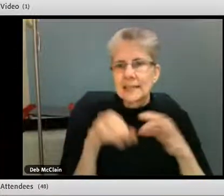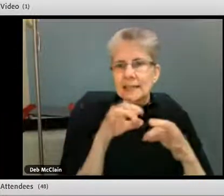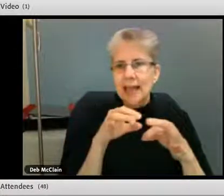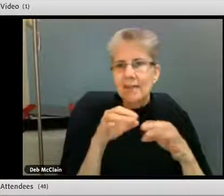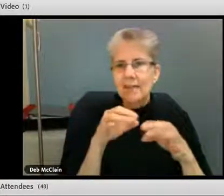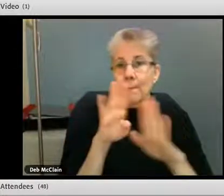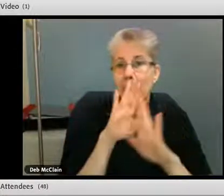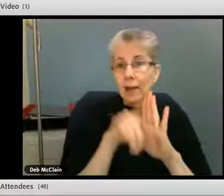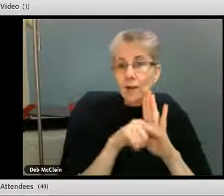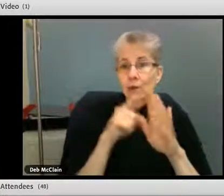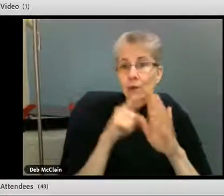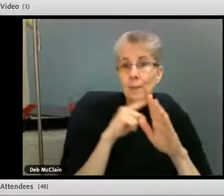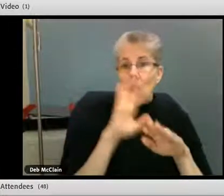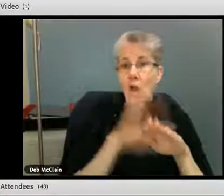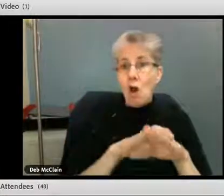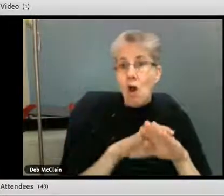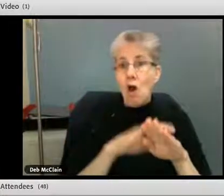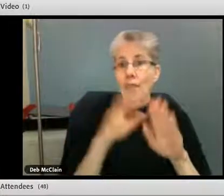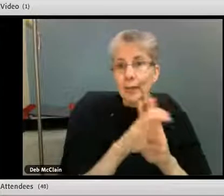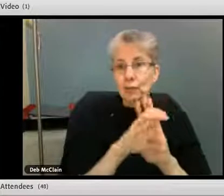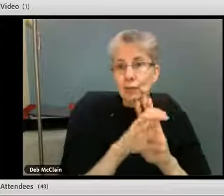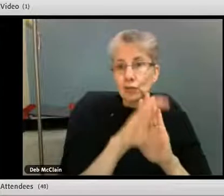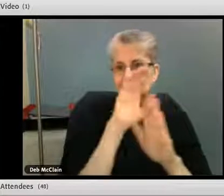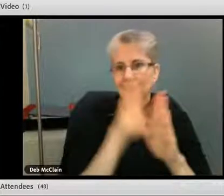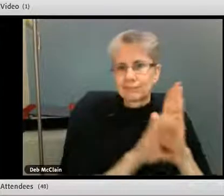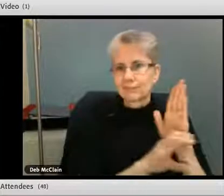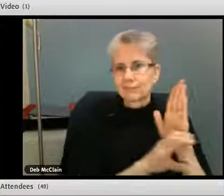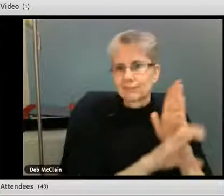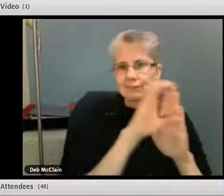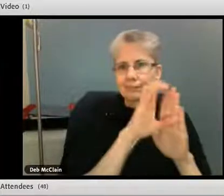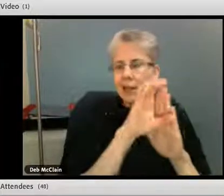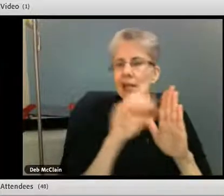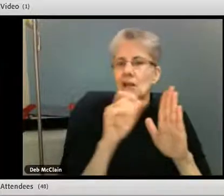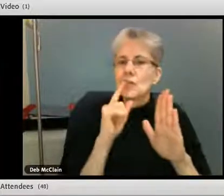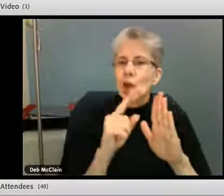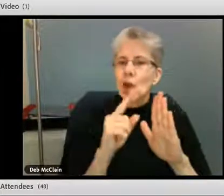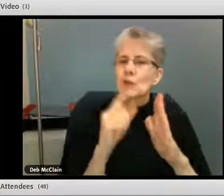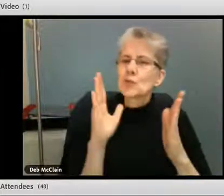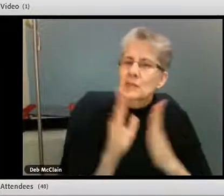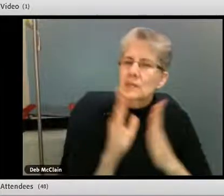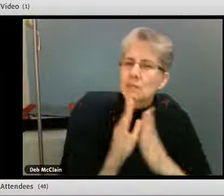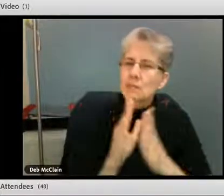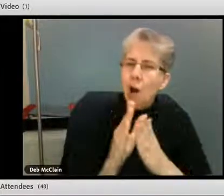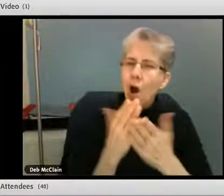The trick to all of these is to do small motions. When you do have to go back 'cause you did something wrong,